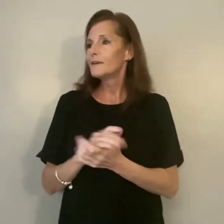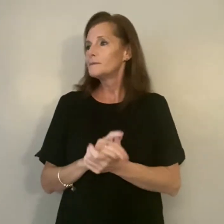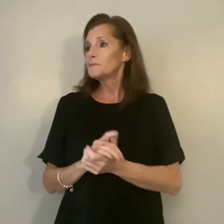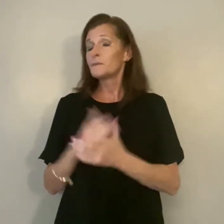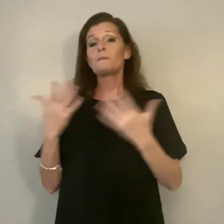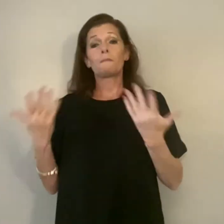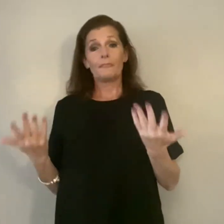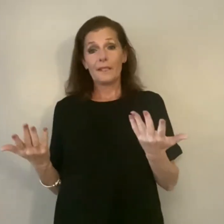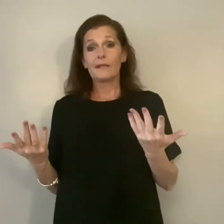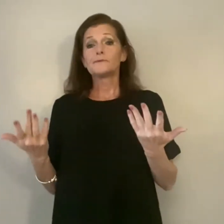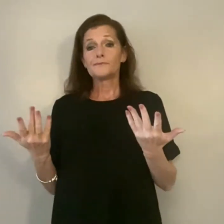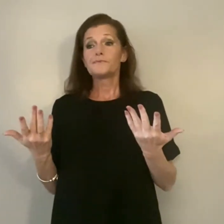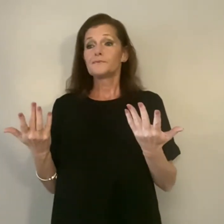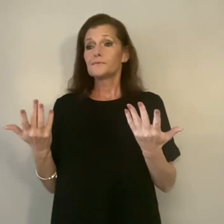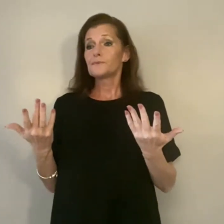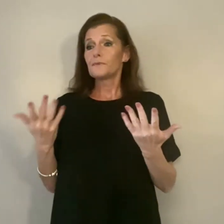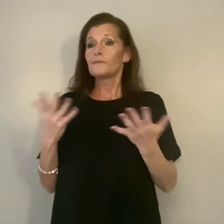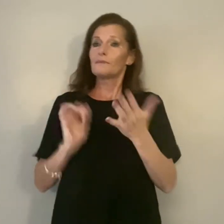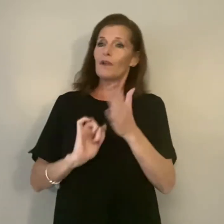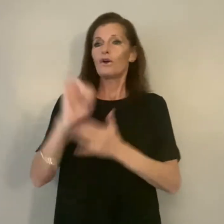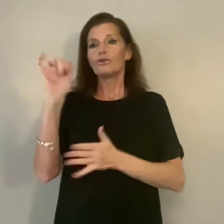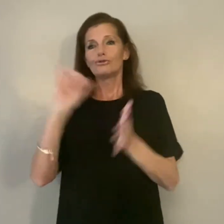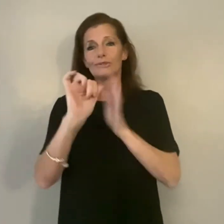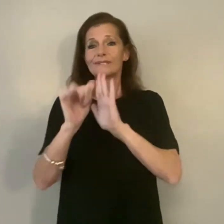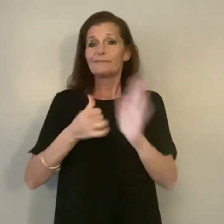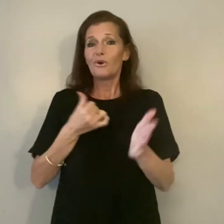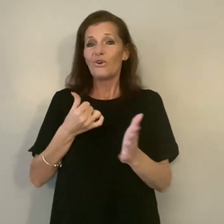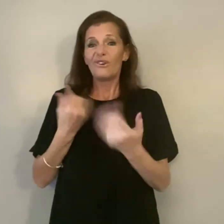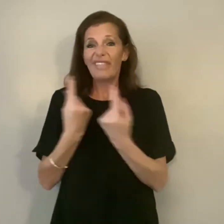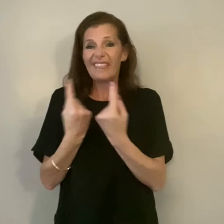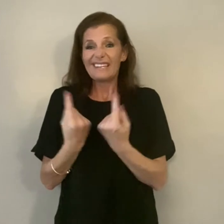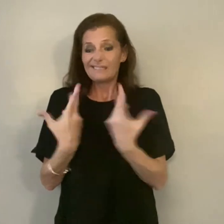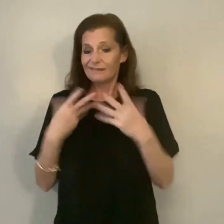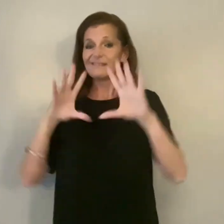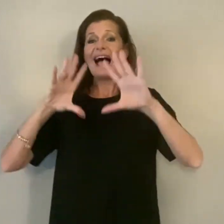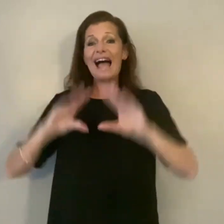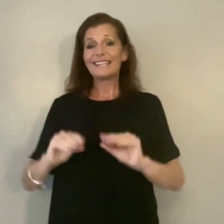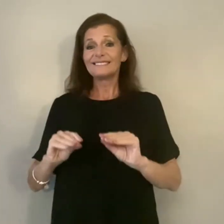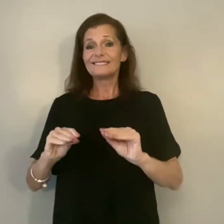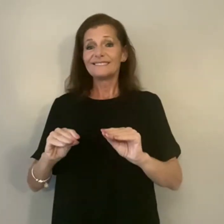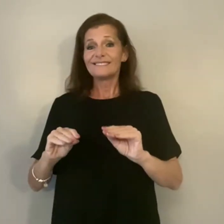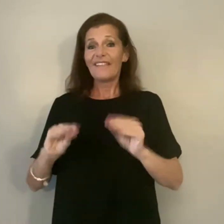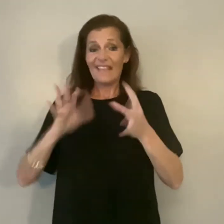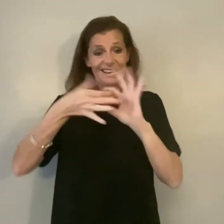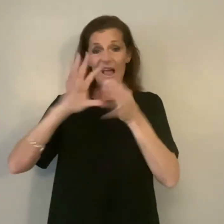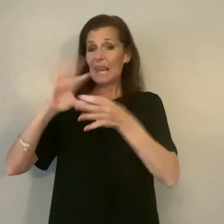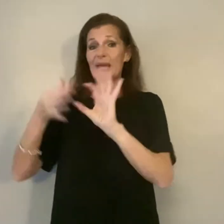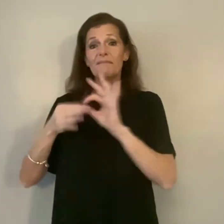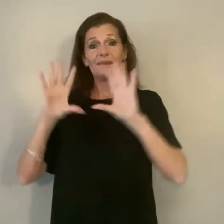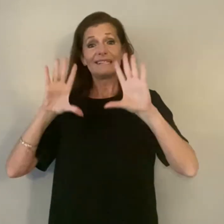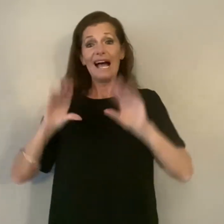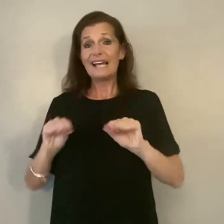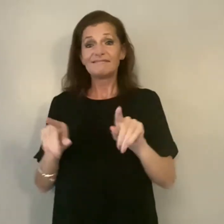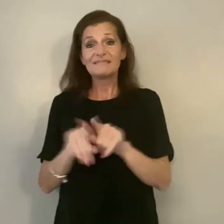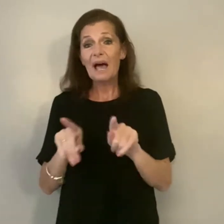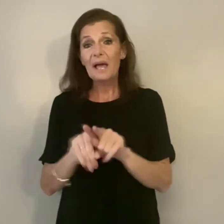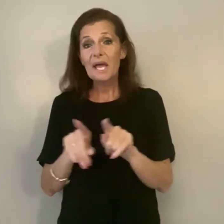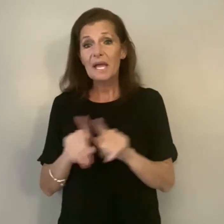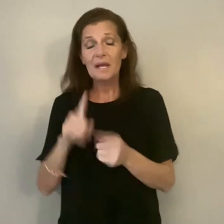So as we know, big cultural and or sports and events do come to an end and as the Olympics came to an end,